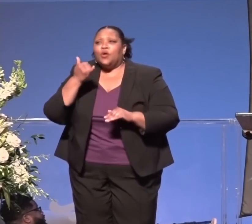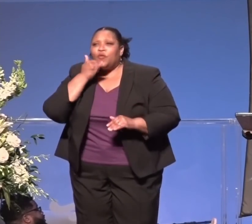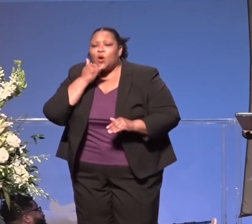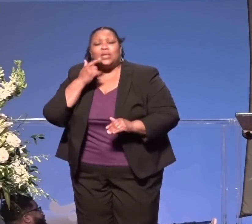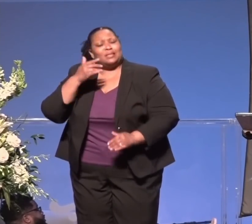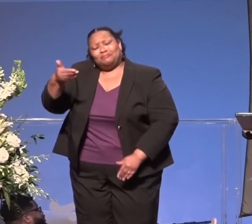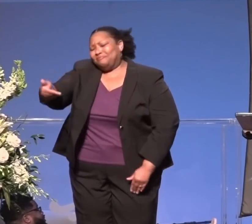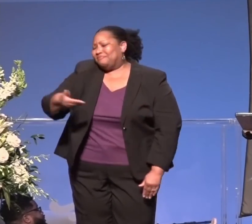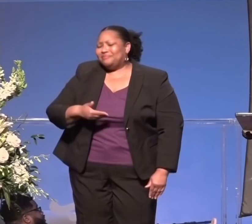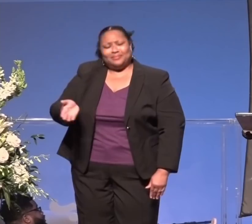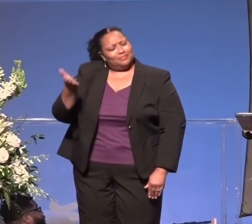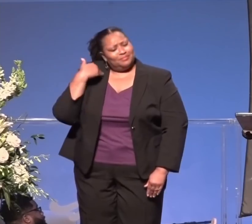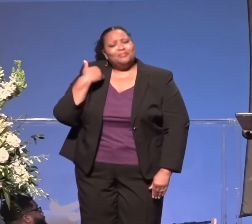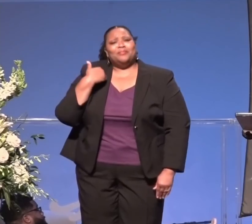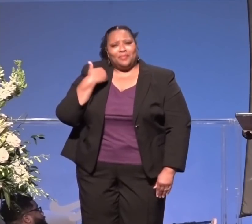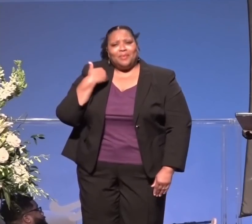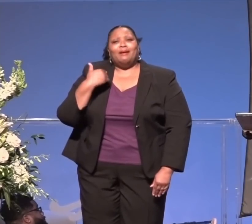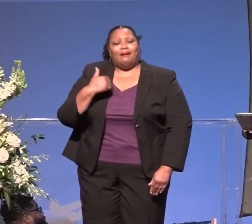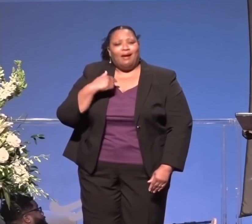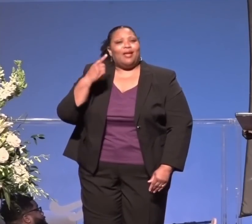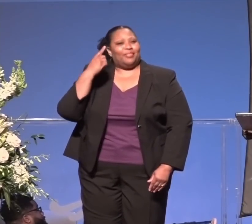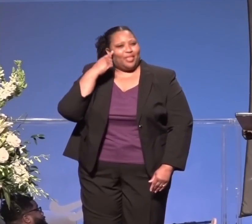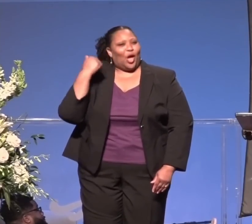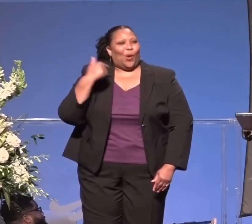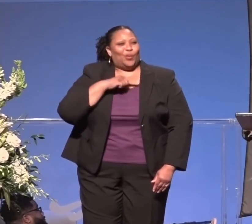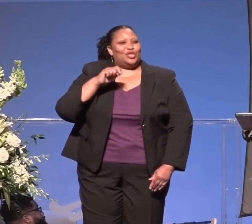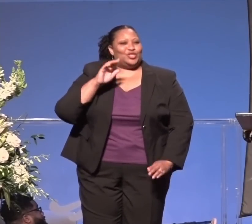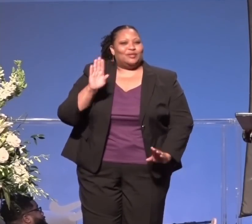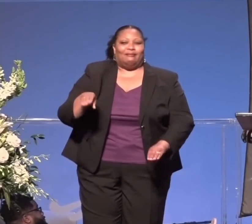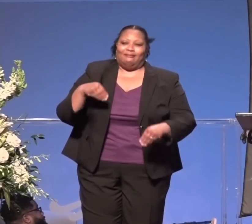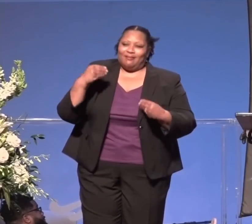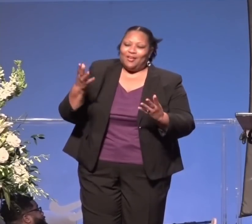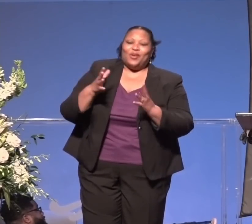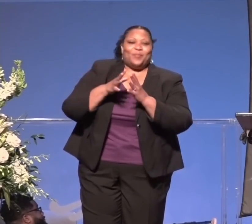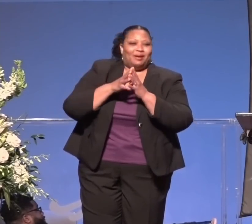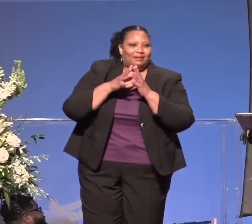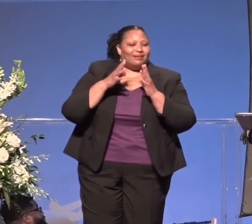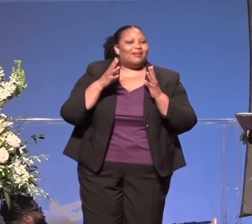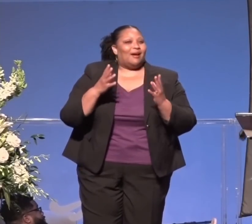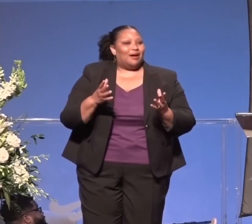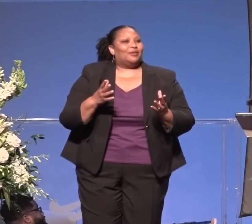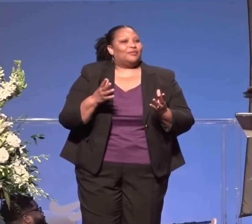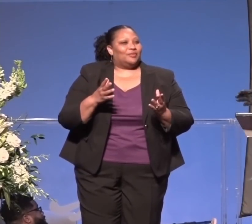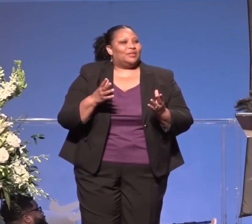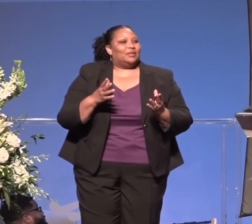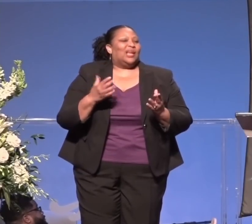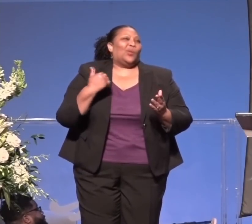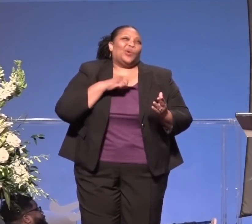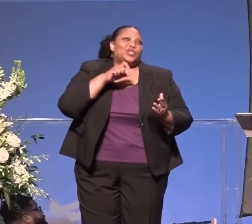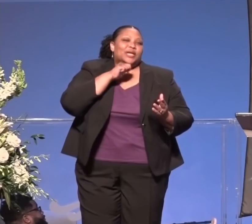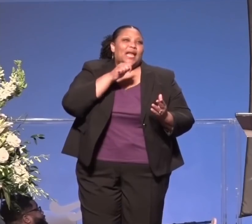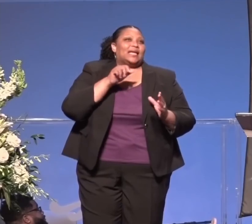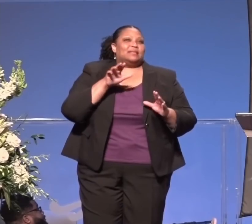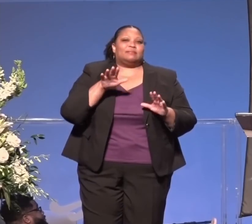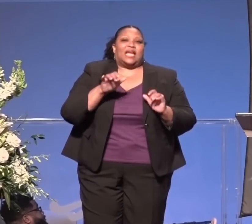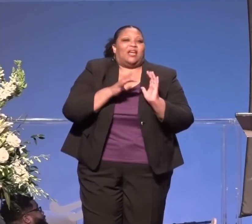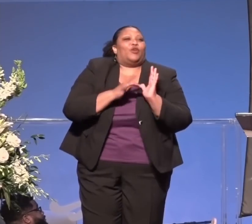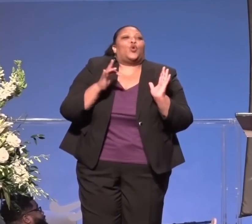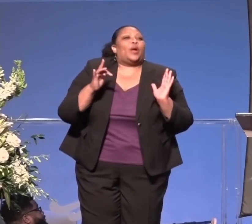NOT KNOWING HOW PEOPLE WOULD BEHAVE. AND AS I SPOKE WITH THEM ON THE PHONE AND HE WELCOMED HIS